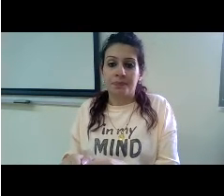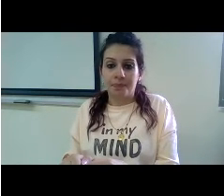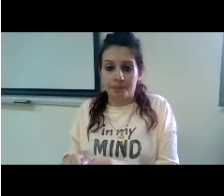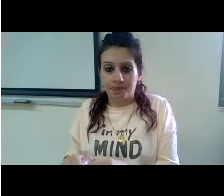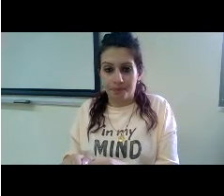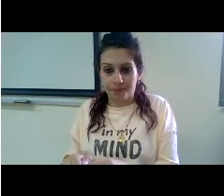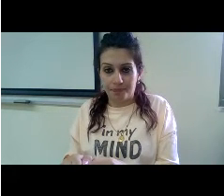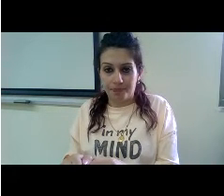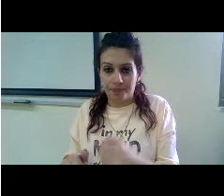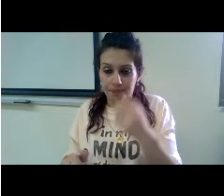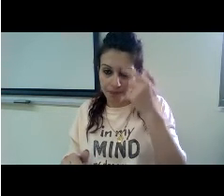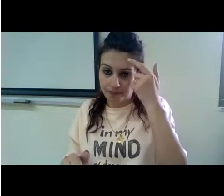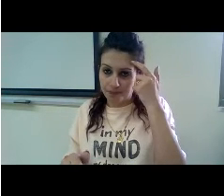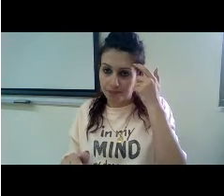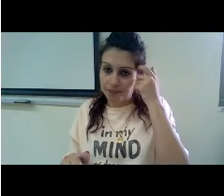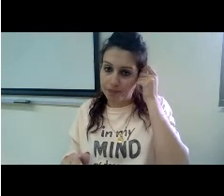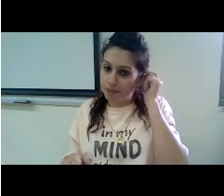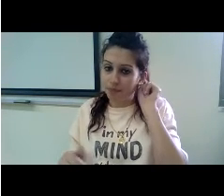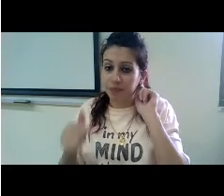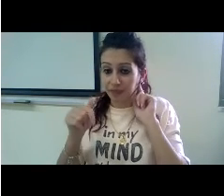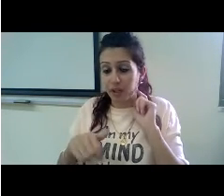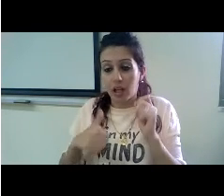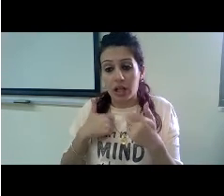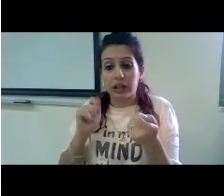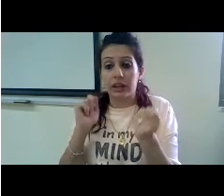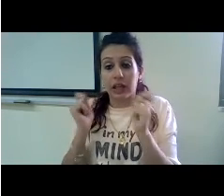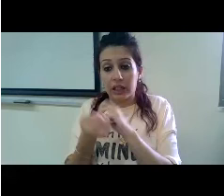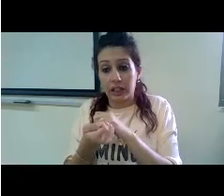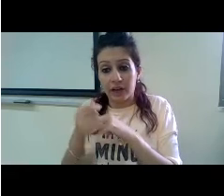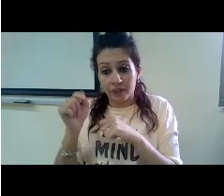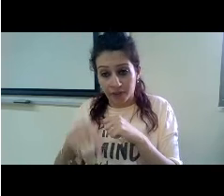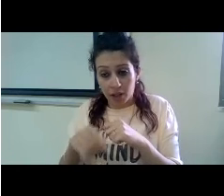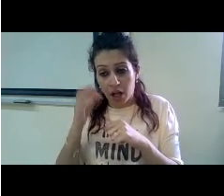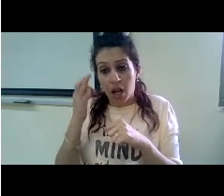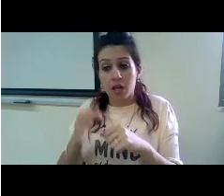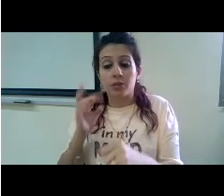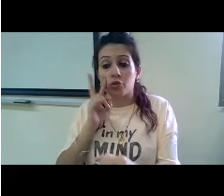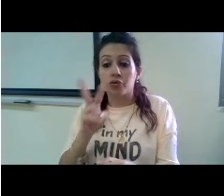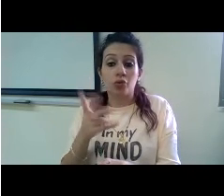We. teachers, we have full control.